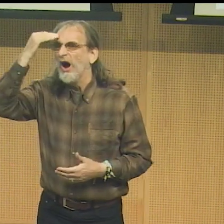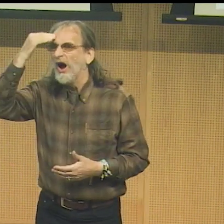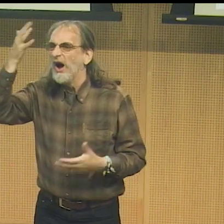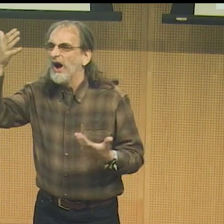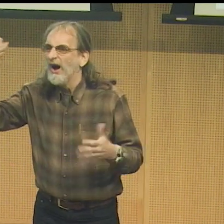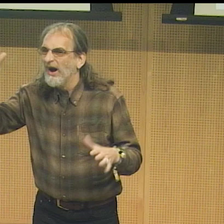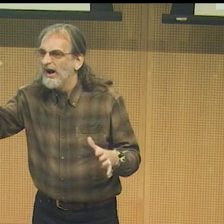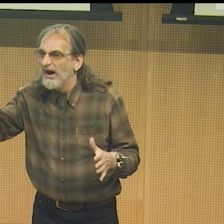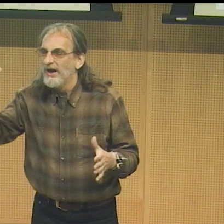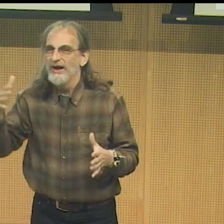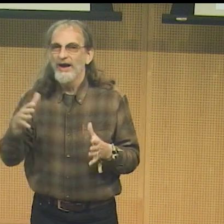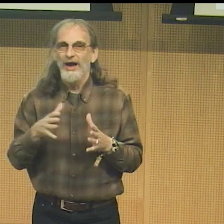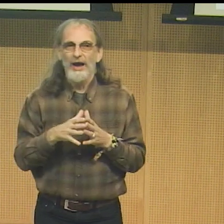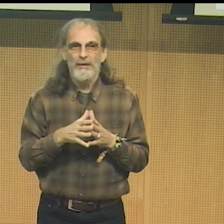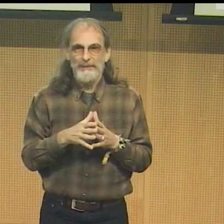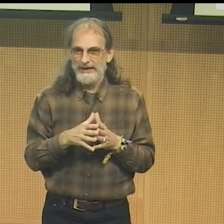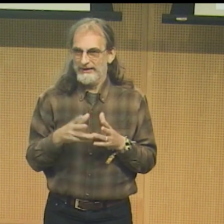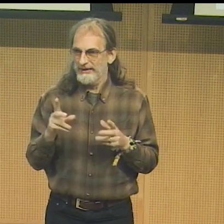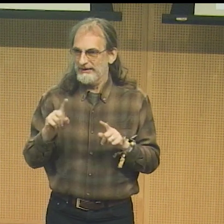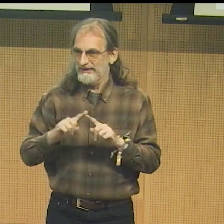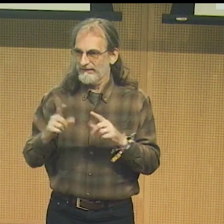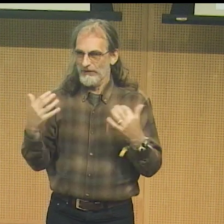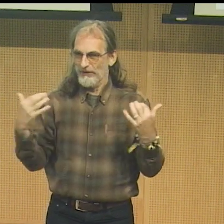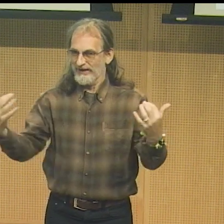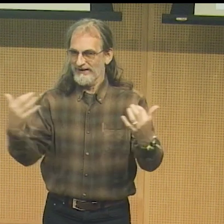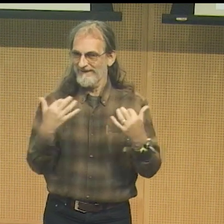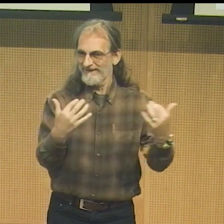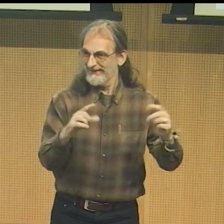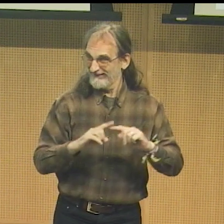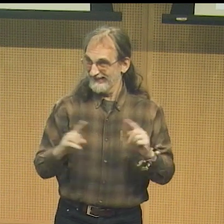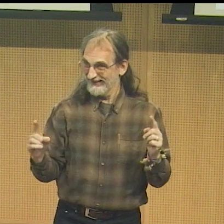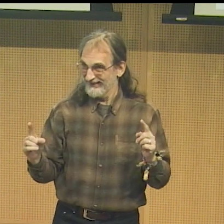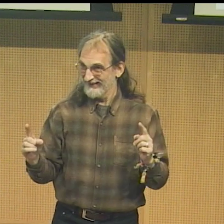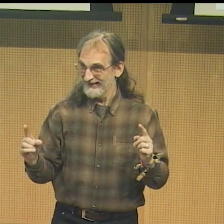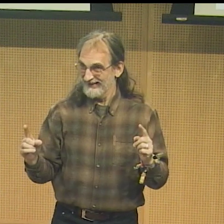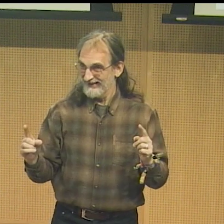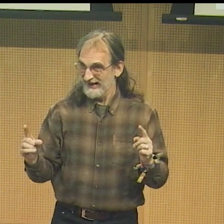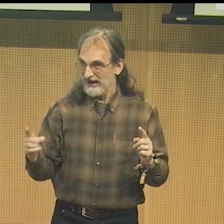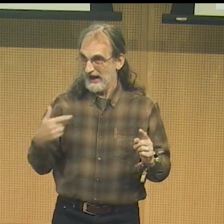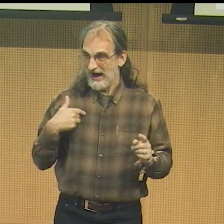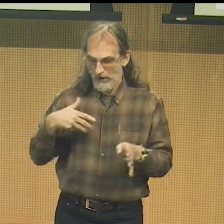how many of you it's new to, and how many of you are experienced with the concepts.